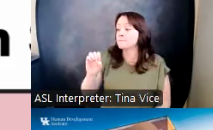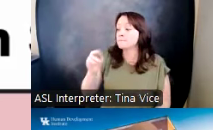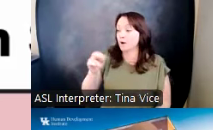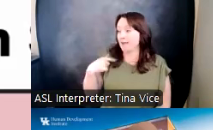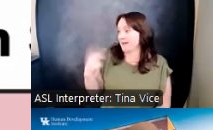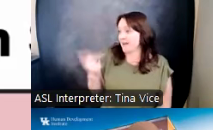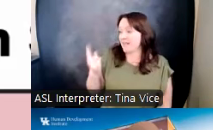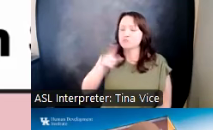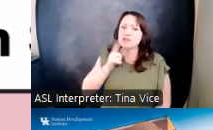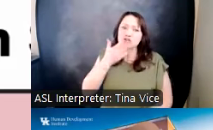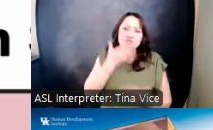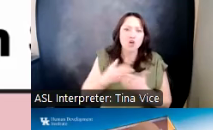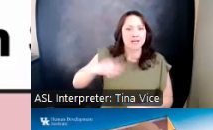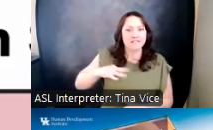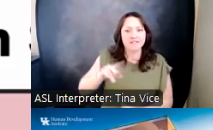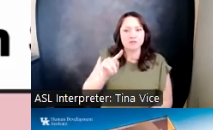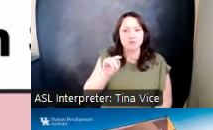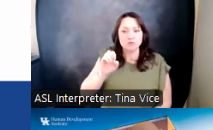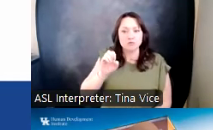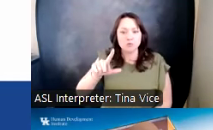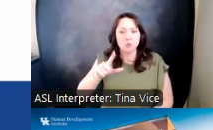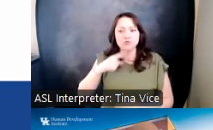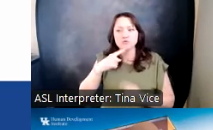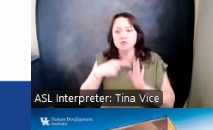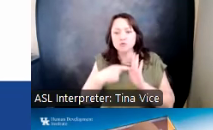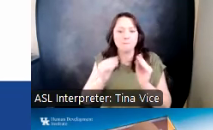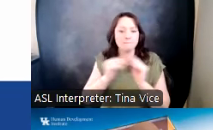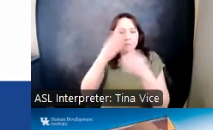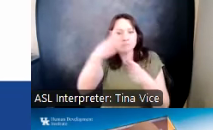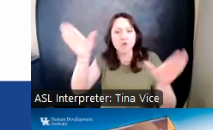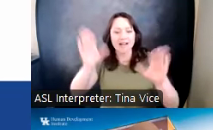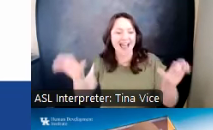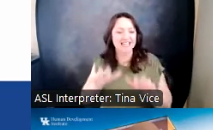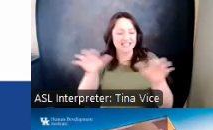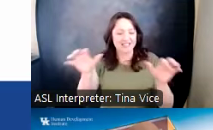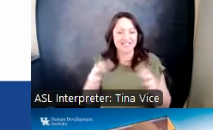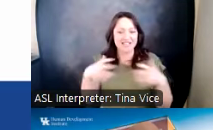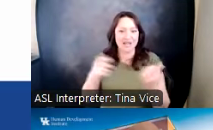ways of thinking about broadening that accessibility for physical activity and programs. And this really comes from